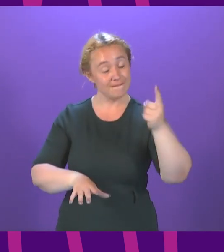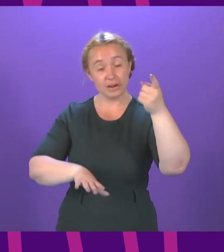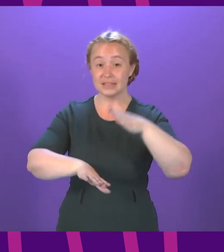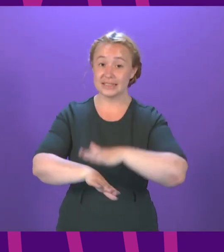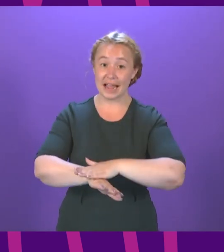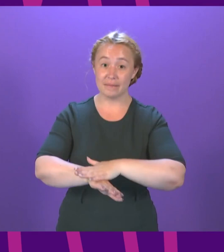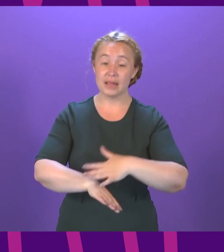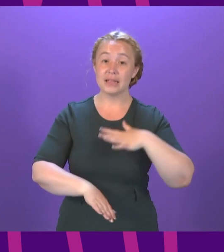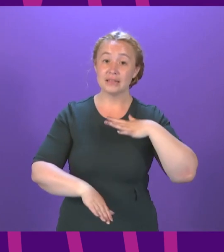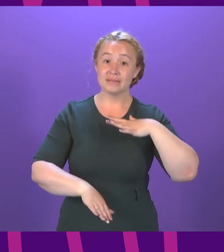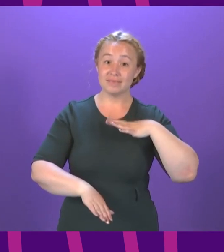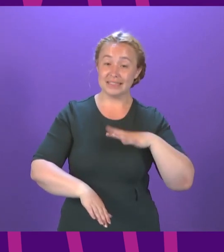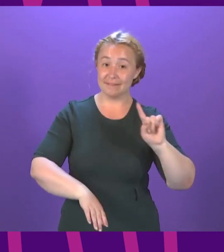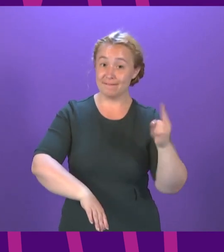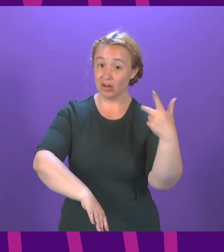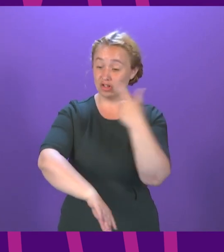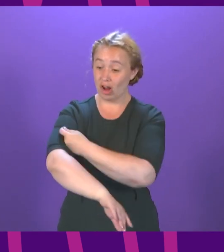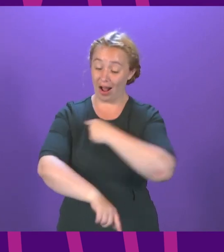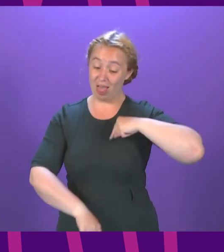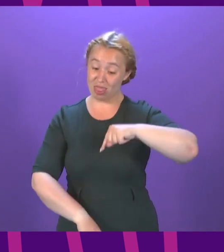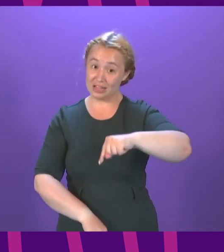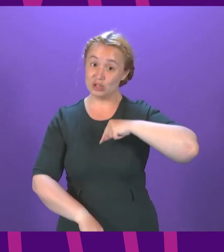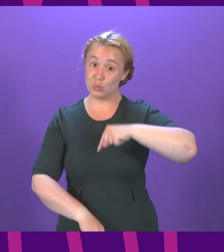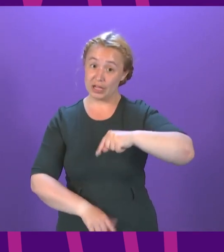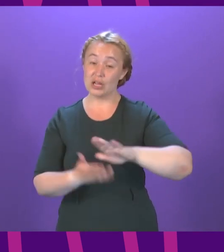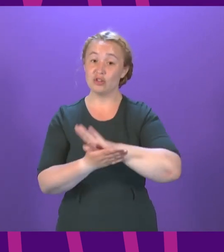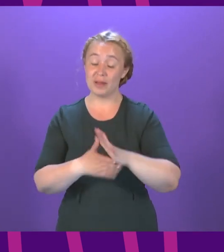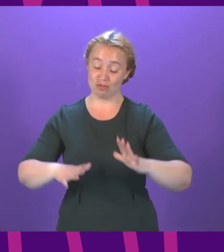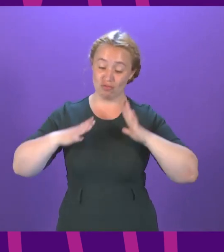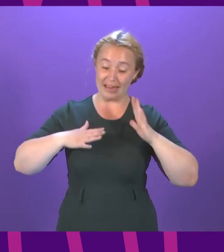receive their first jag this week in order to be fully immunised in time for the new term.